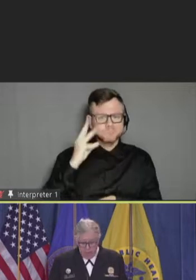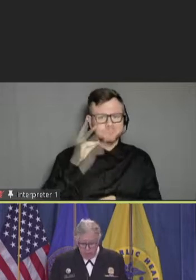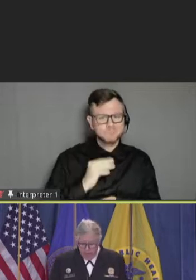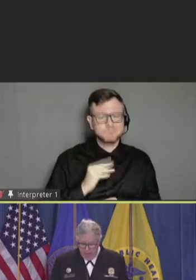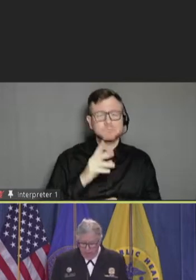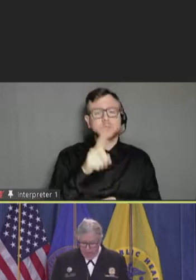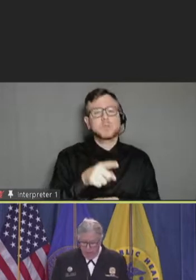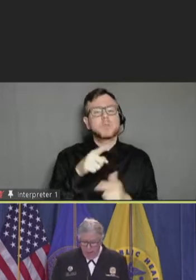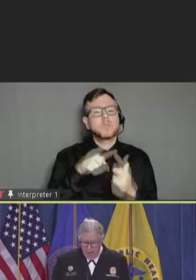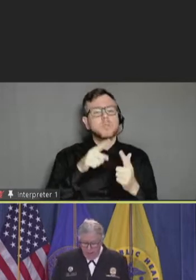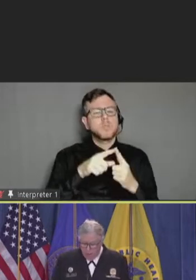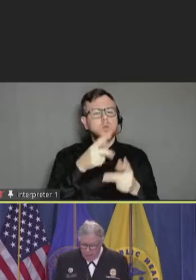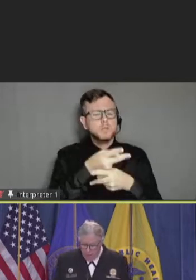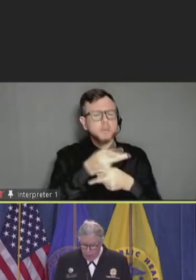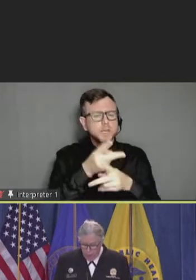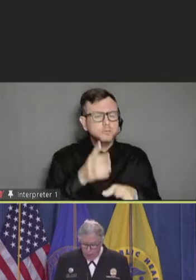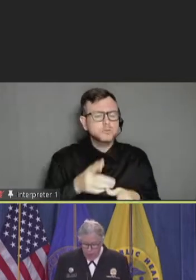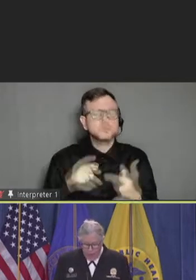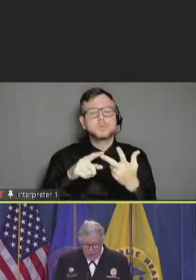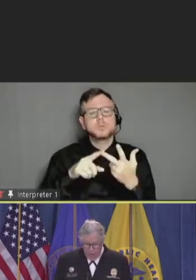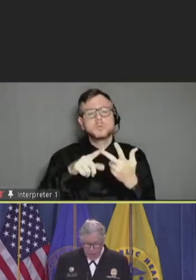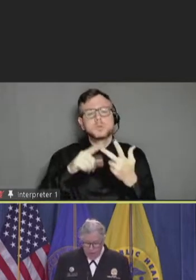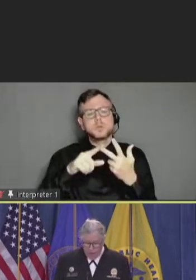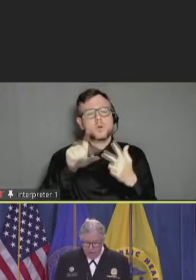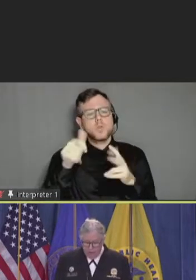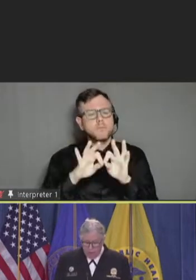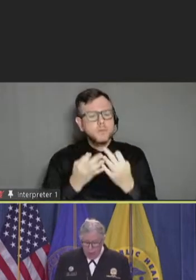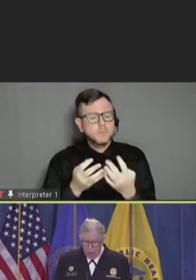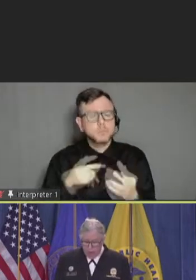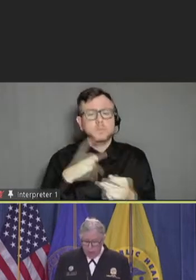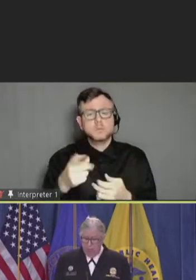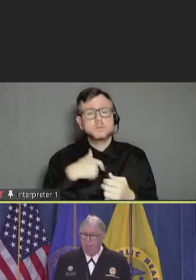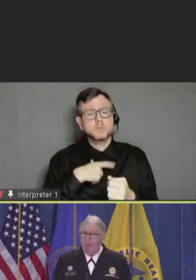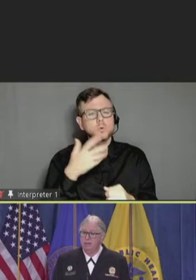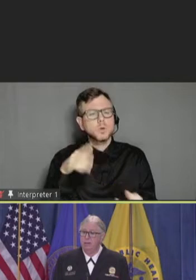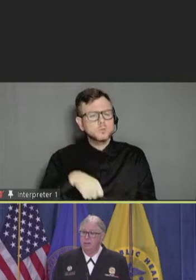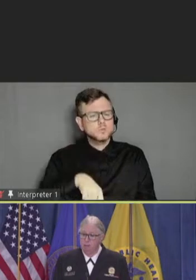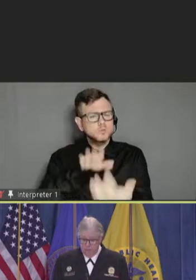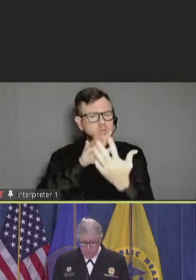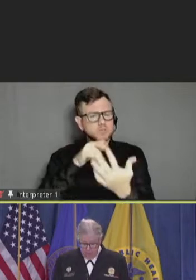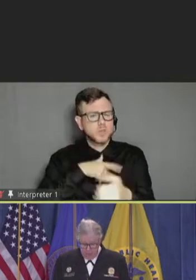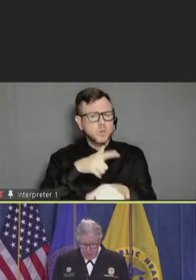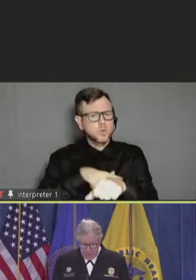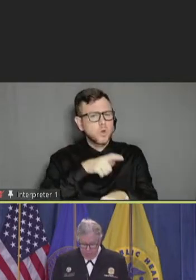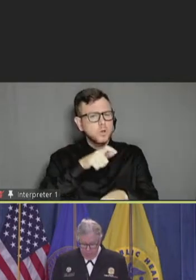and family, and other health workers to accurately address the long-term impacts that people experience.